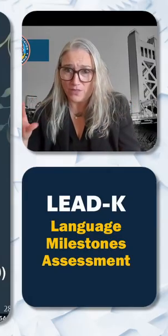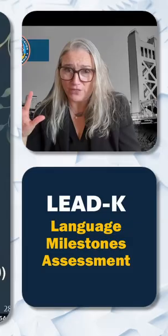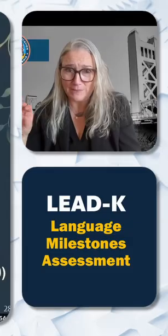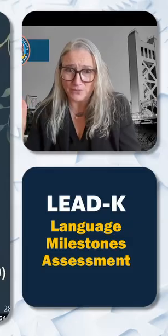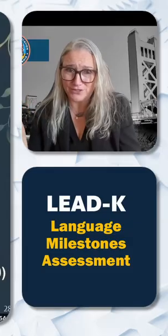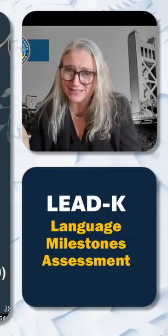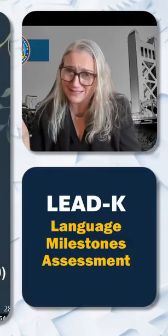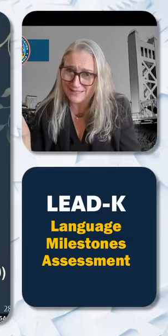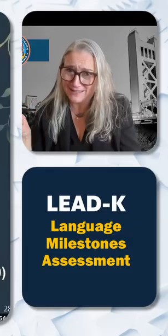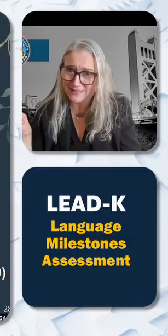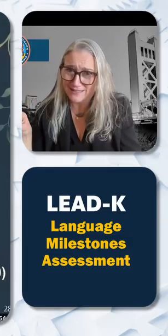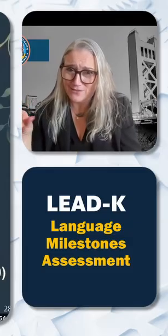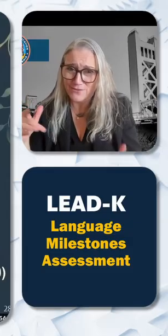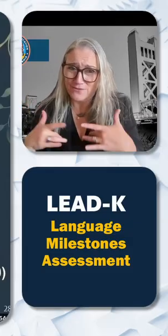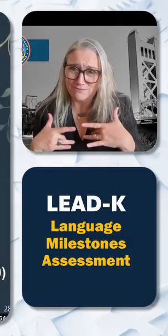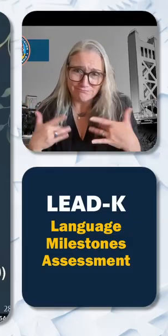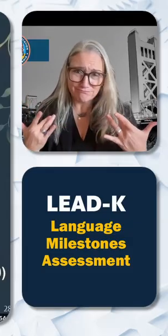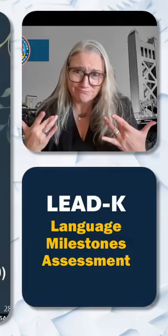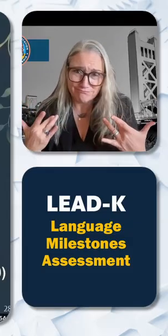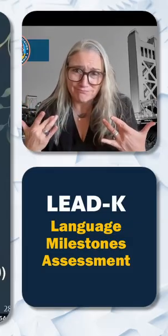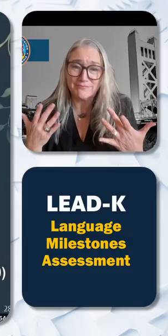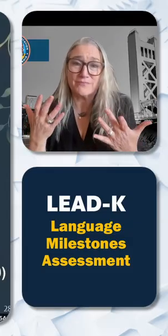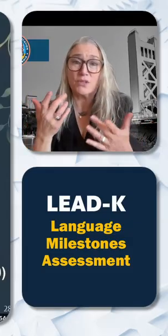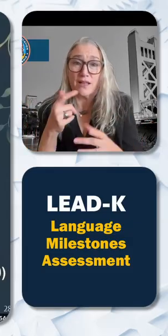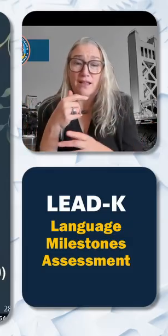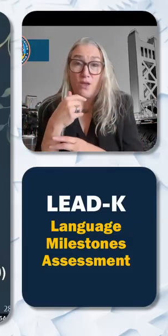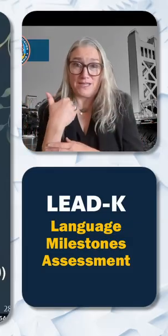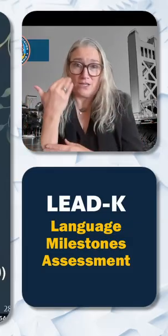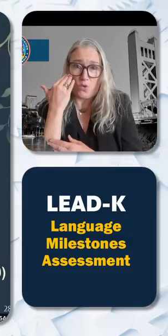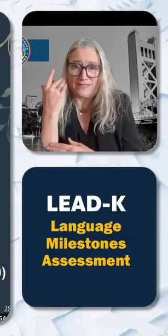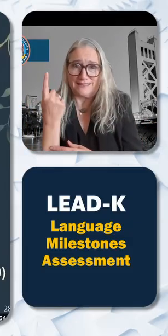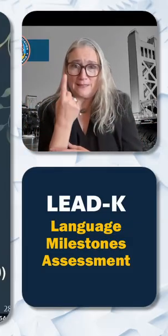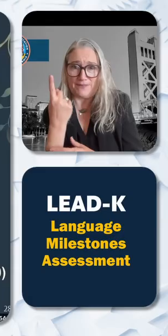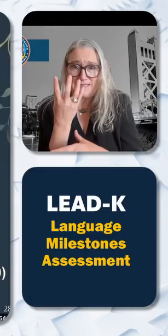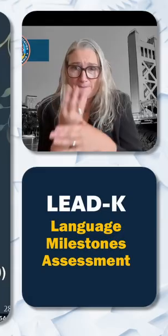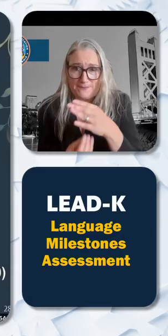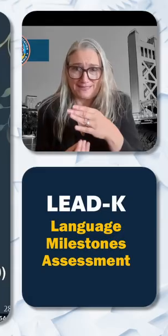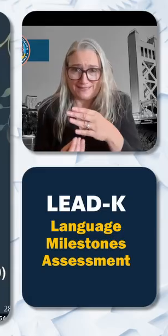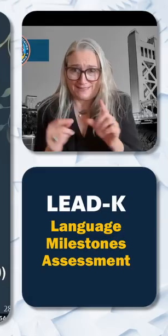they actually digress to a 57.3 percentile.